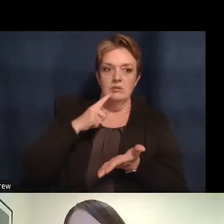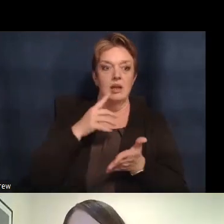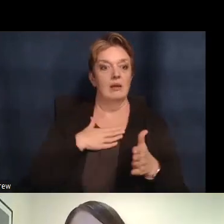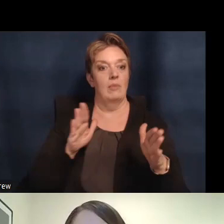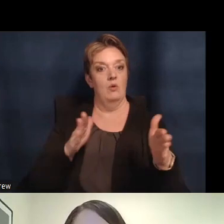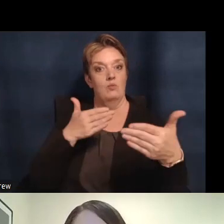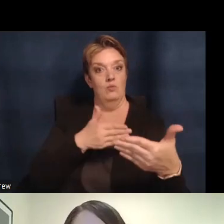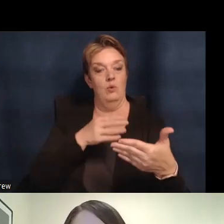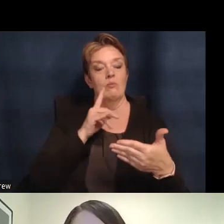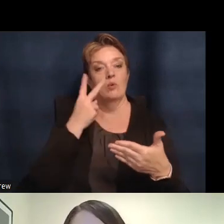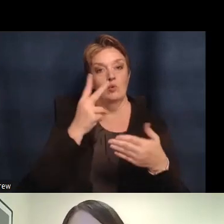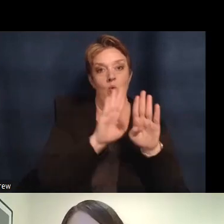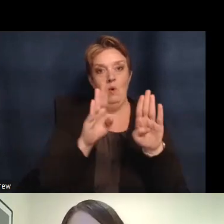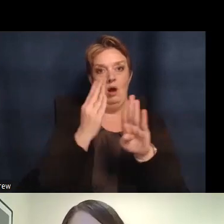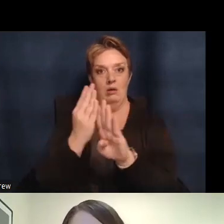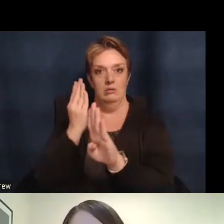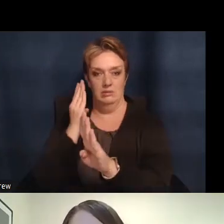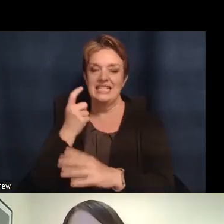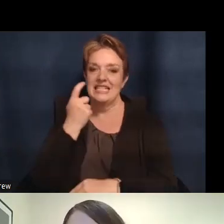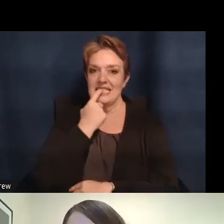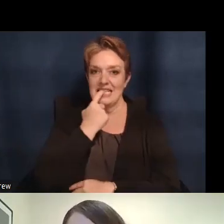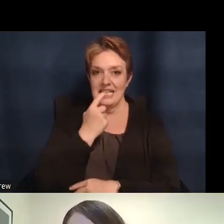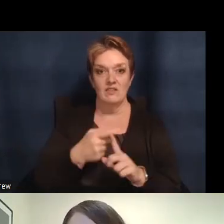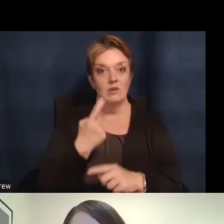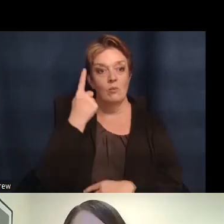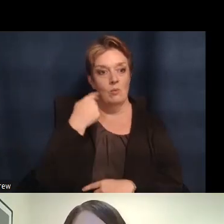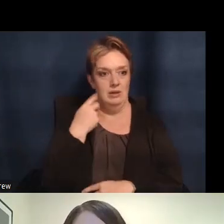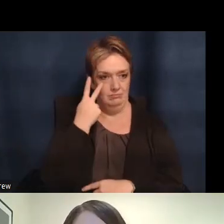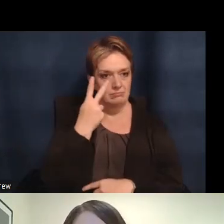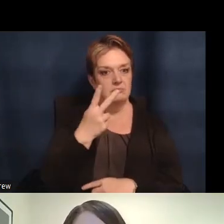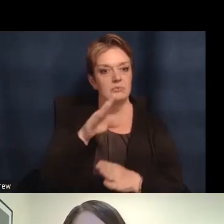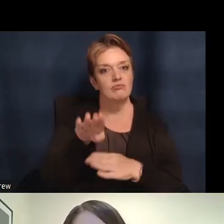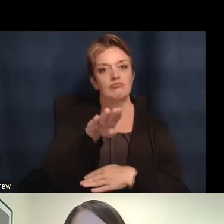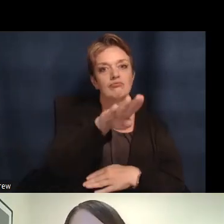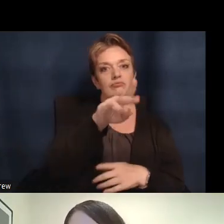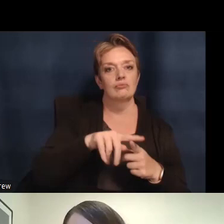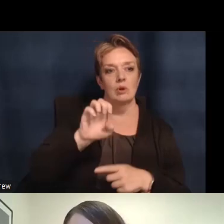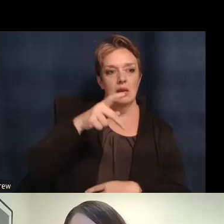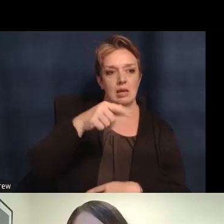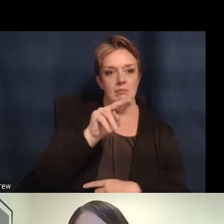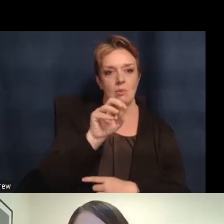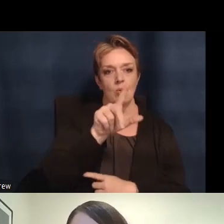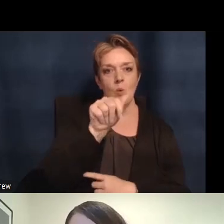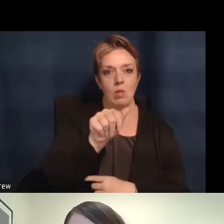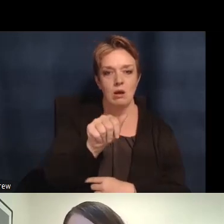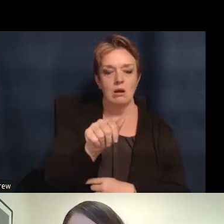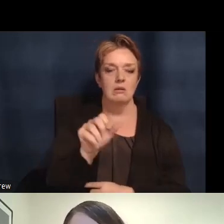house are glass, and from one window I see the road toward Española, Santa Fe, and the world.